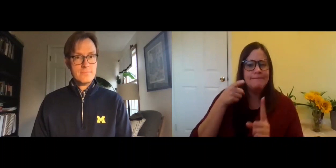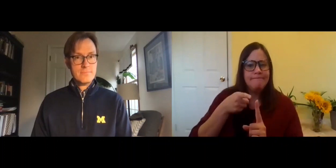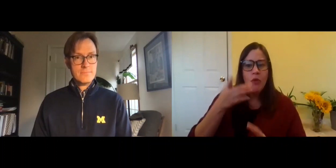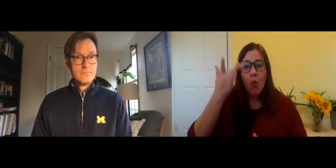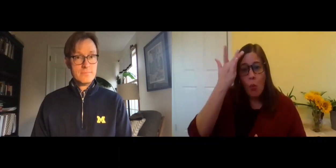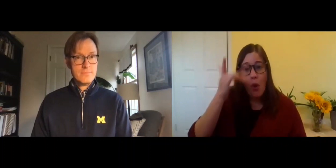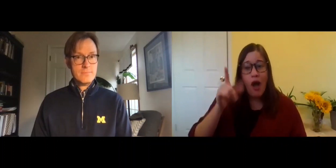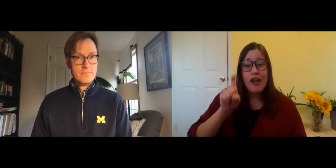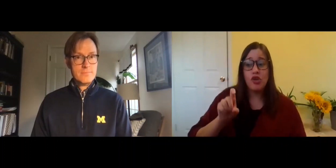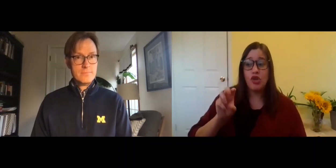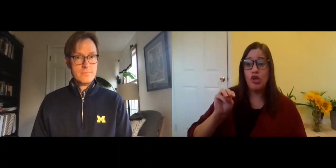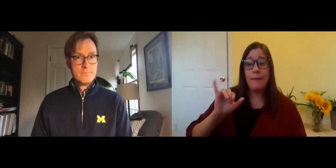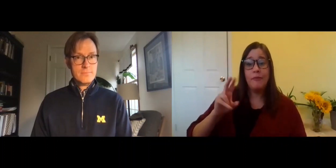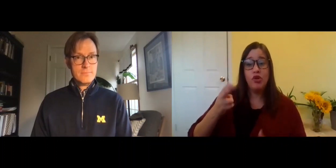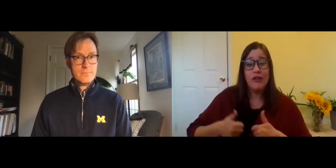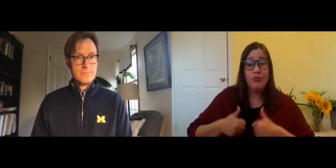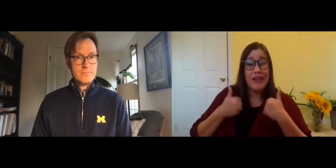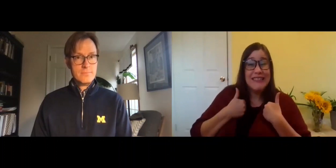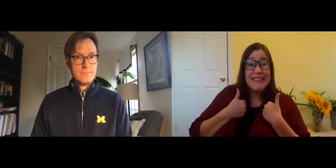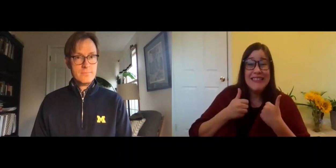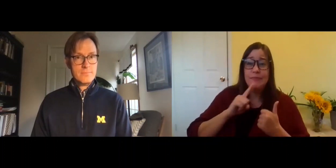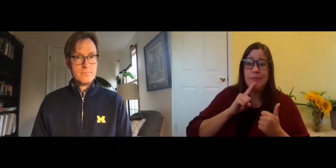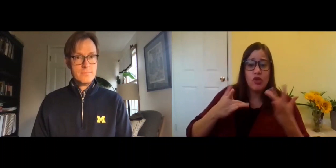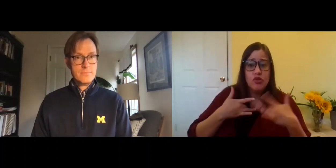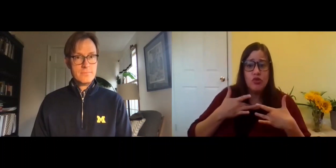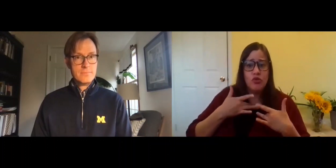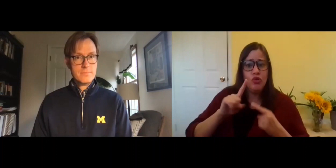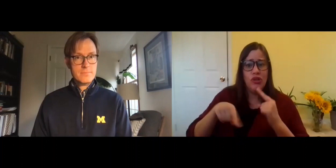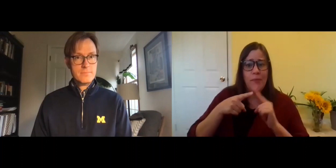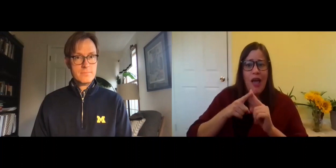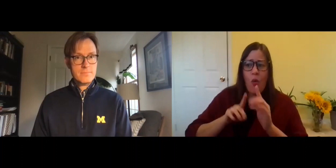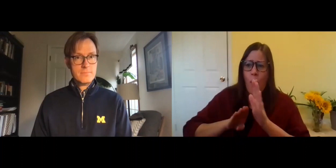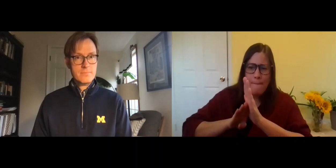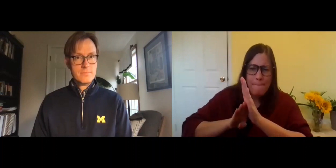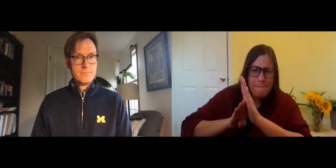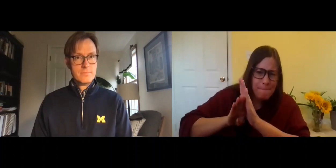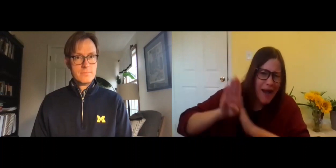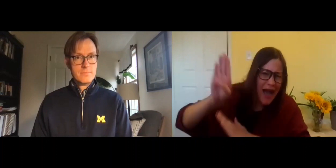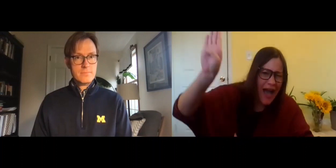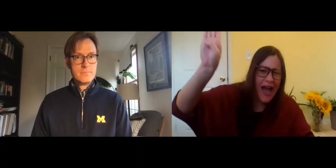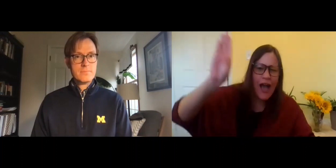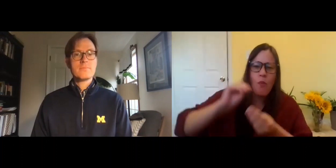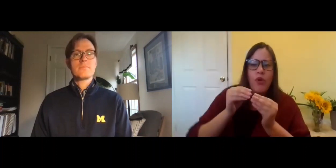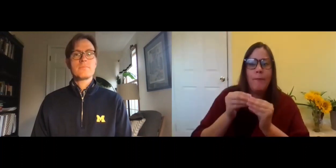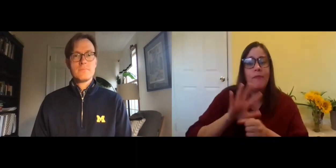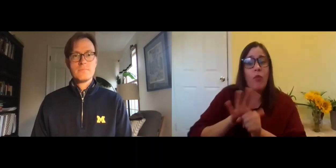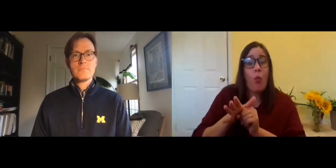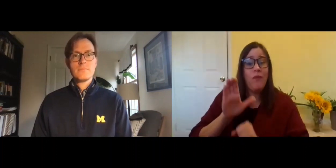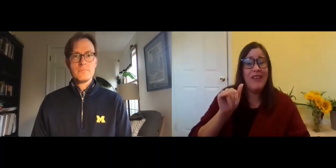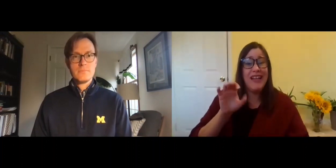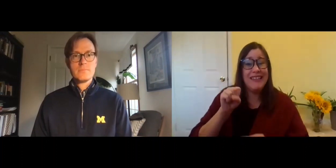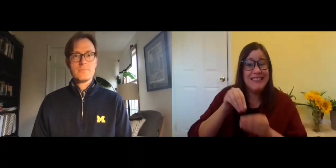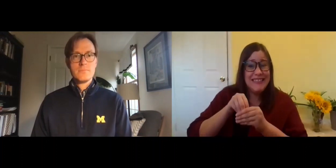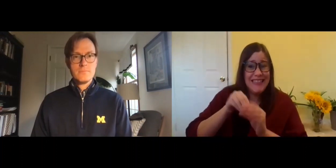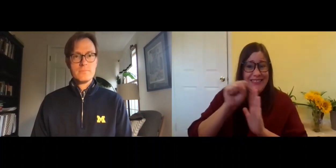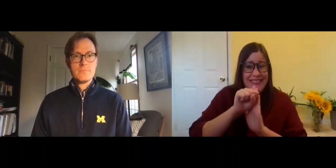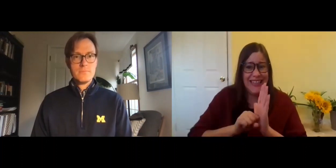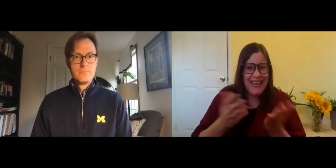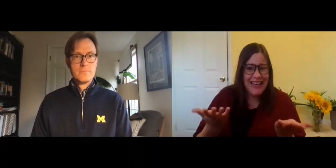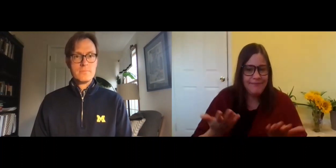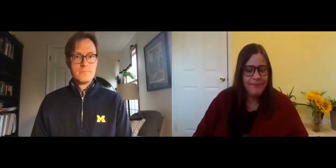First, why should Michigan residents be concerned about the skyrocketing numbers of COVID-19